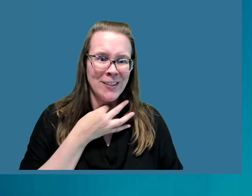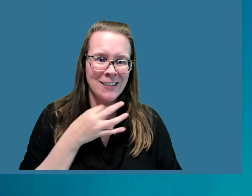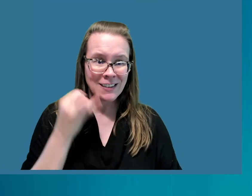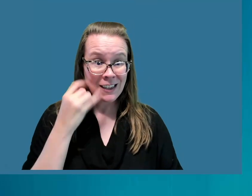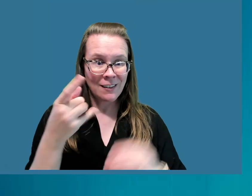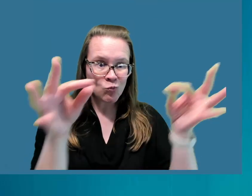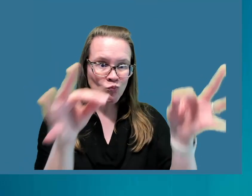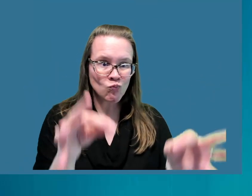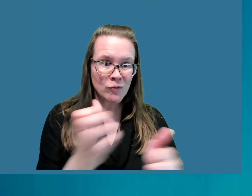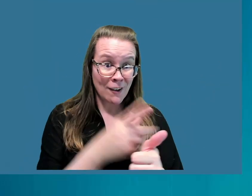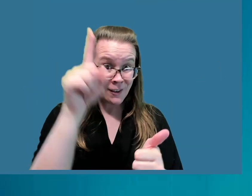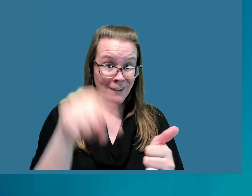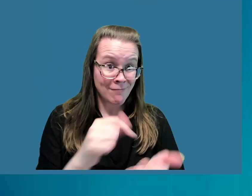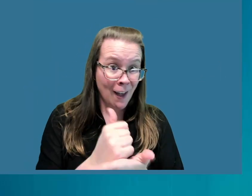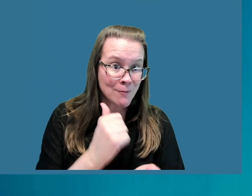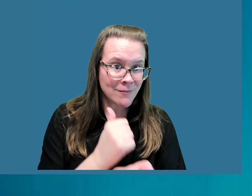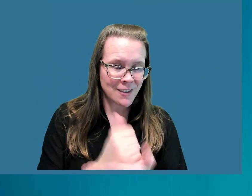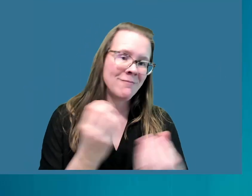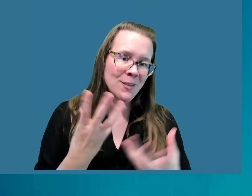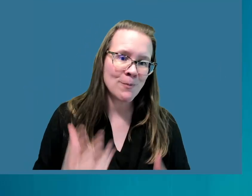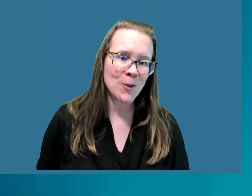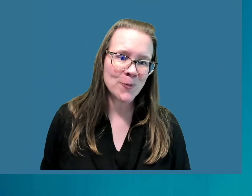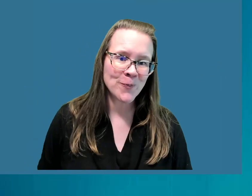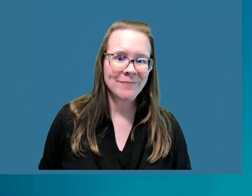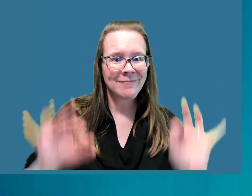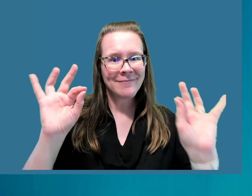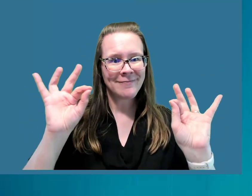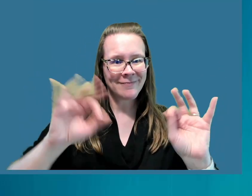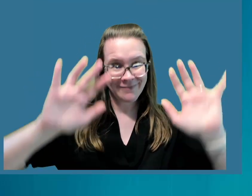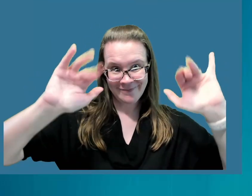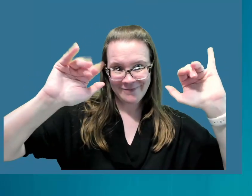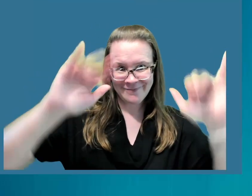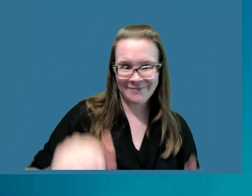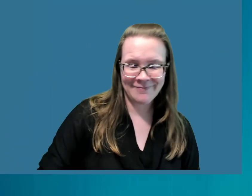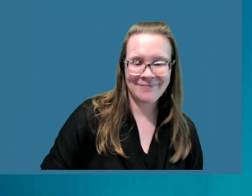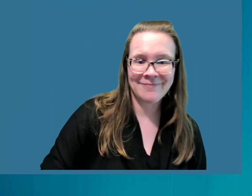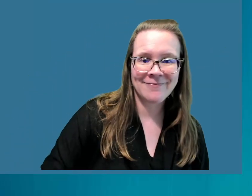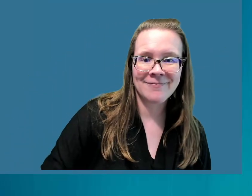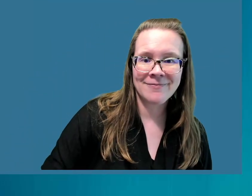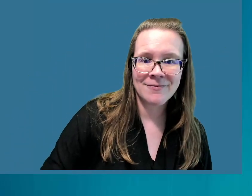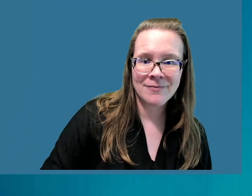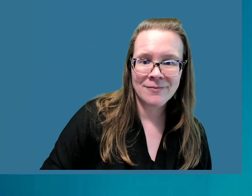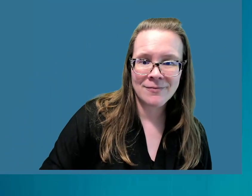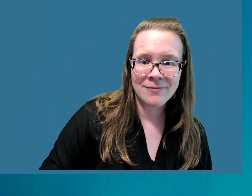a message in the comments or contact me on Instagram and I'll happy to answer!